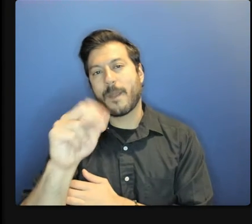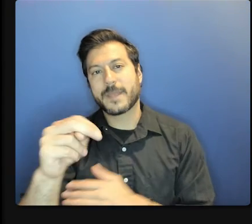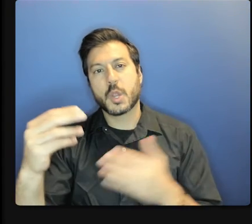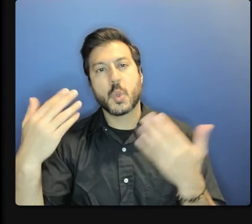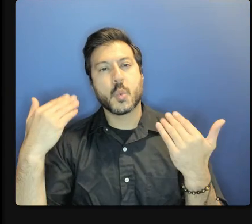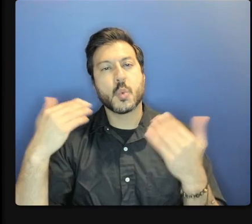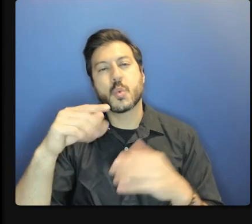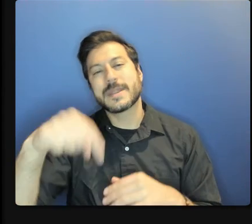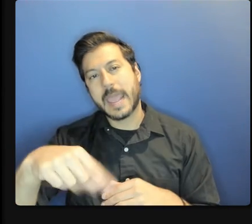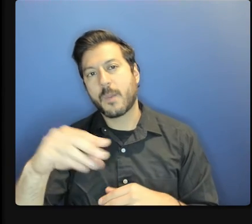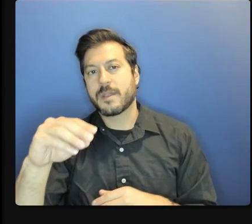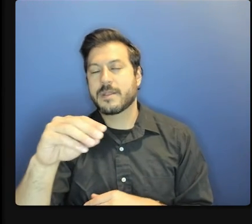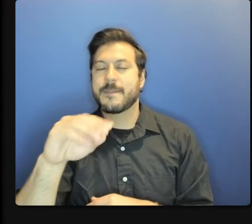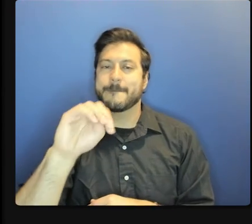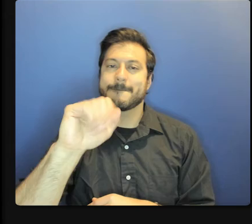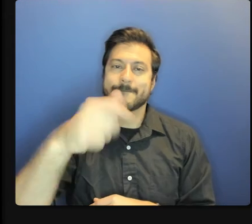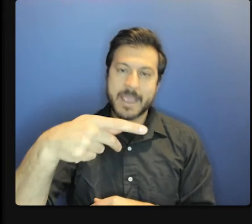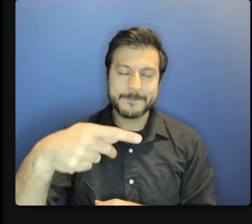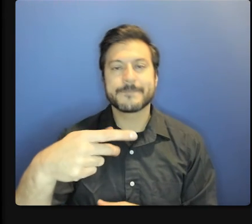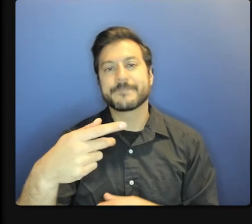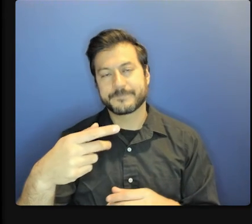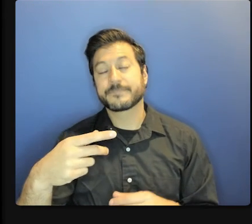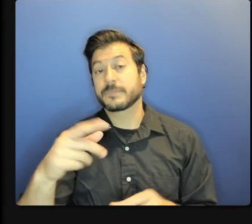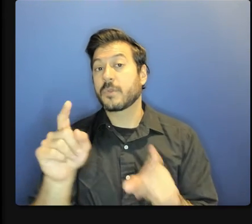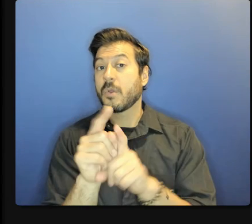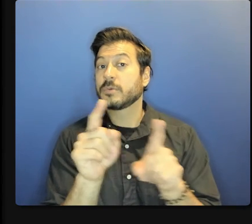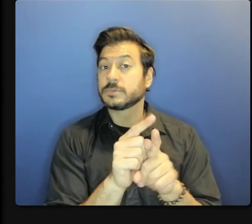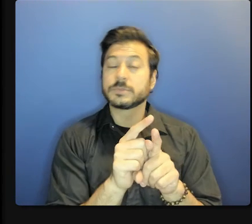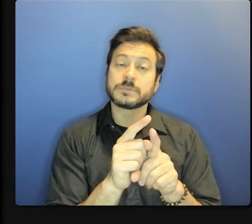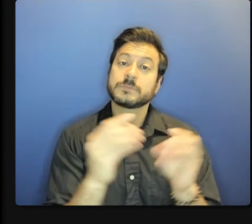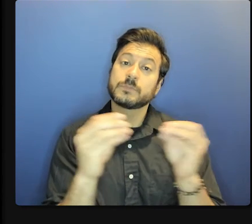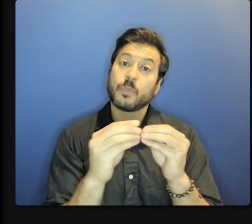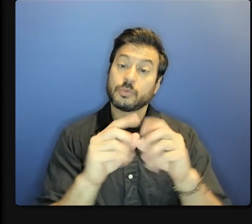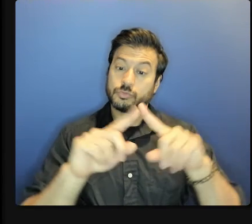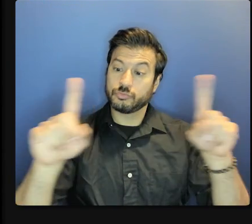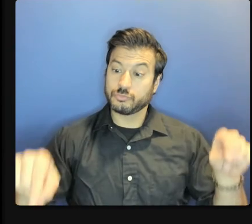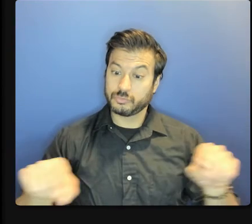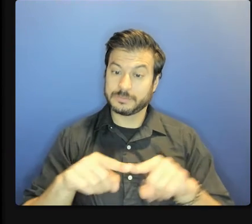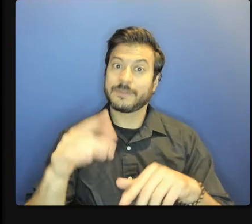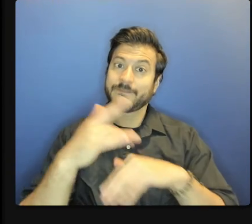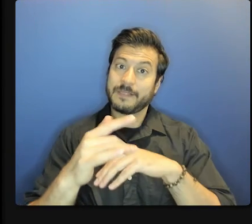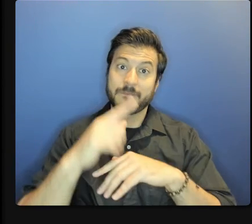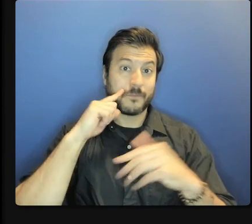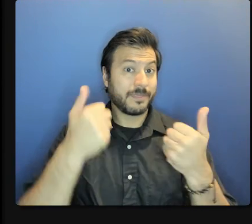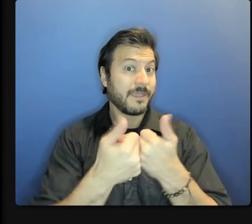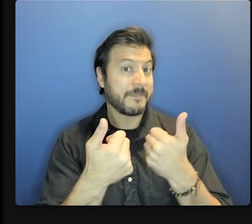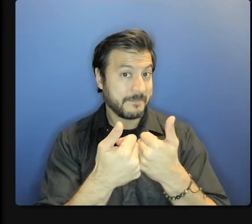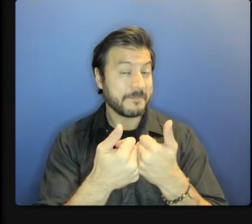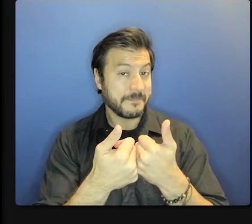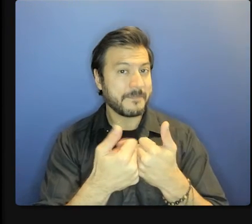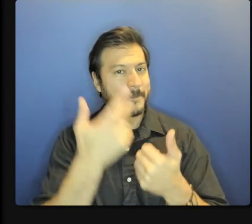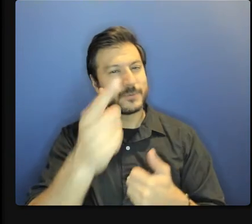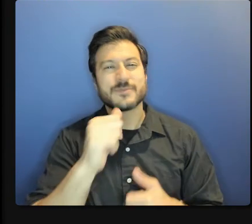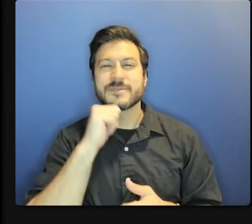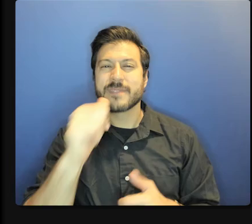such as weapon cool down and item mapping. Additionally, there's actually more screen-space real estate available for the game